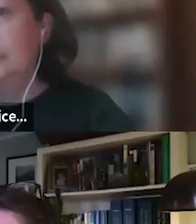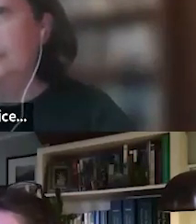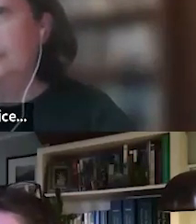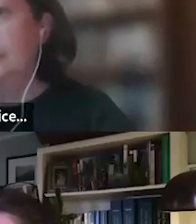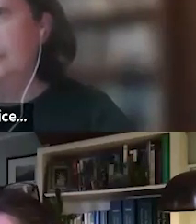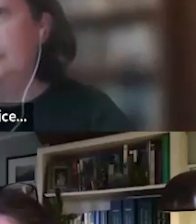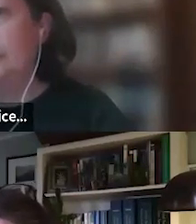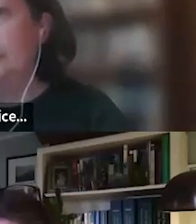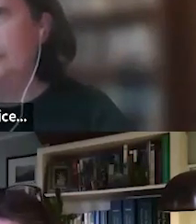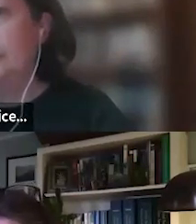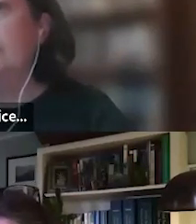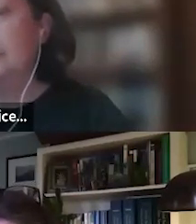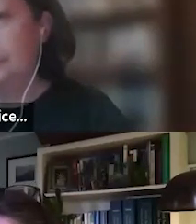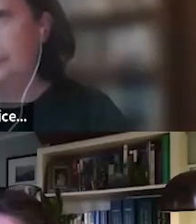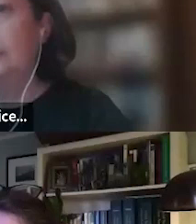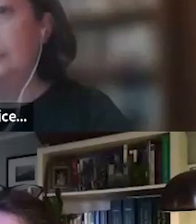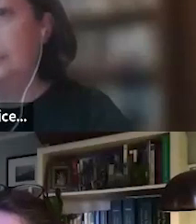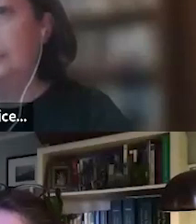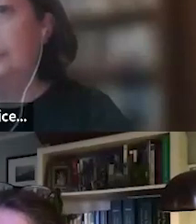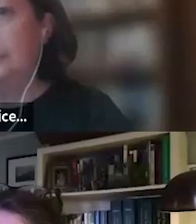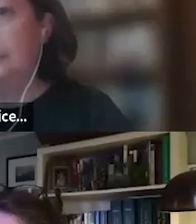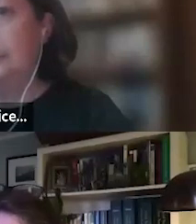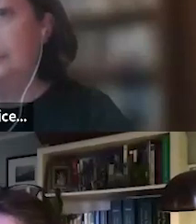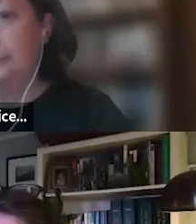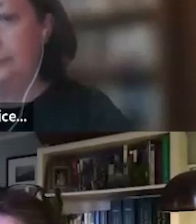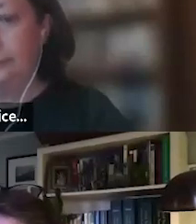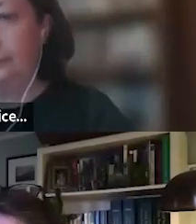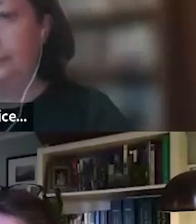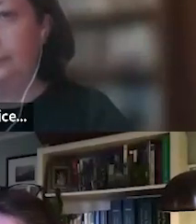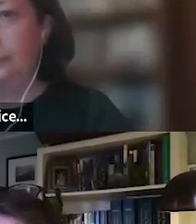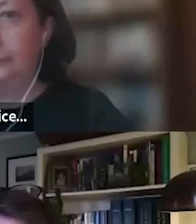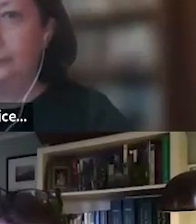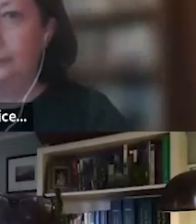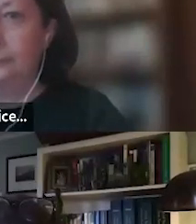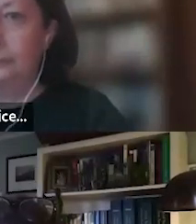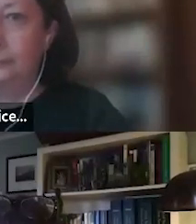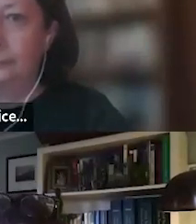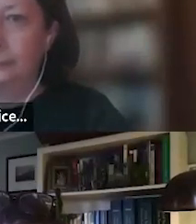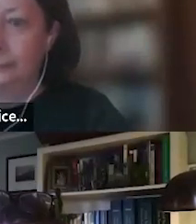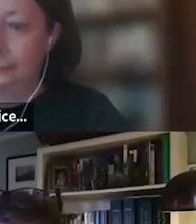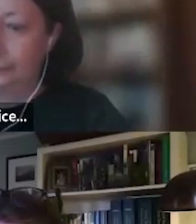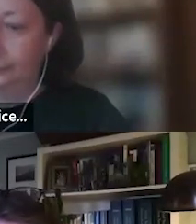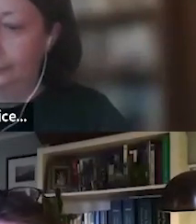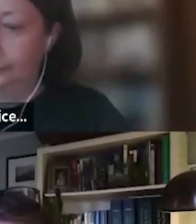and there's different factors involved, which works best for you. I think the example, I think Jerry said,